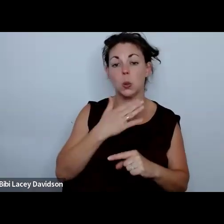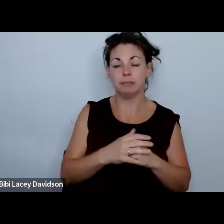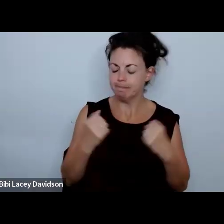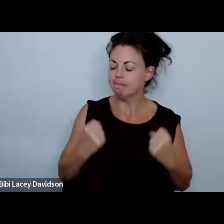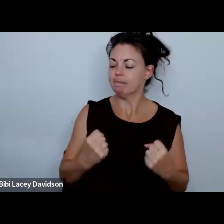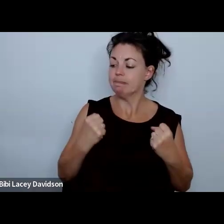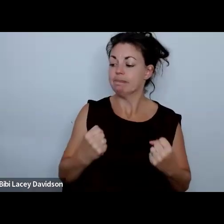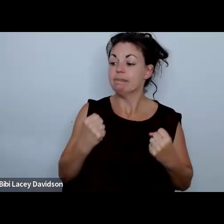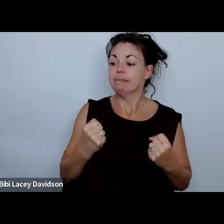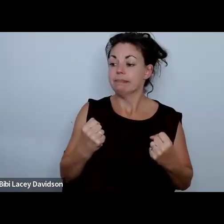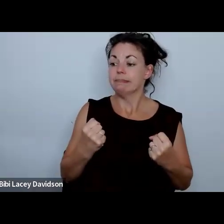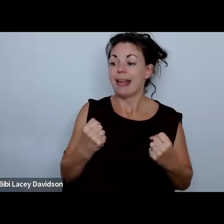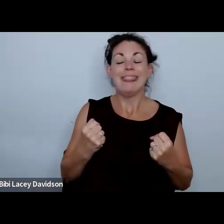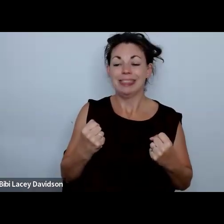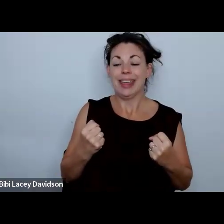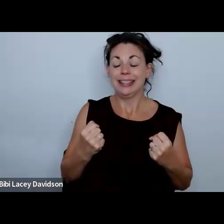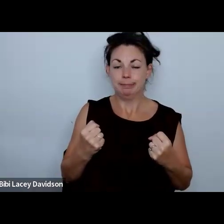And I was helped by the Disabled